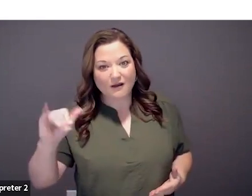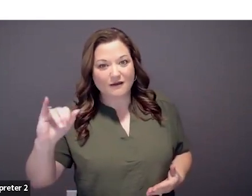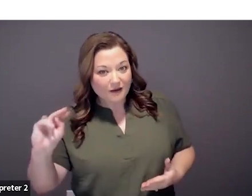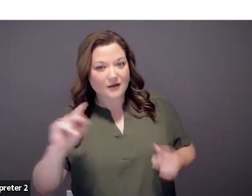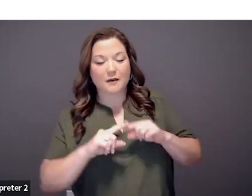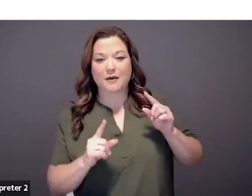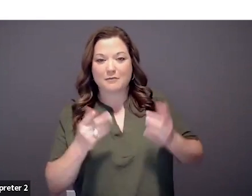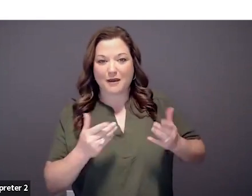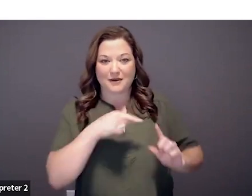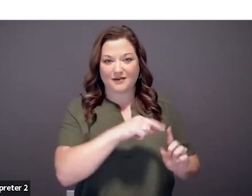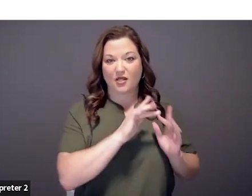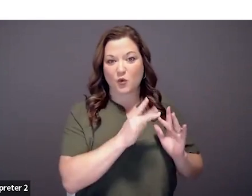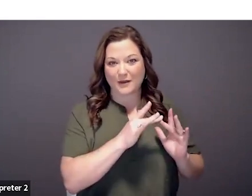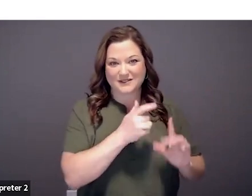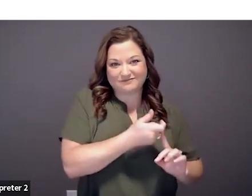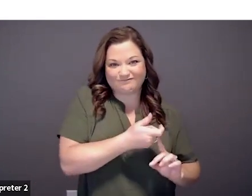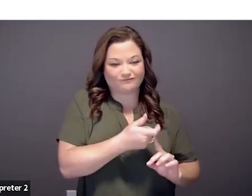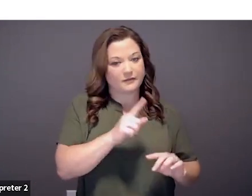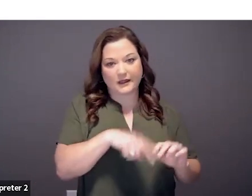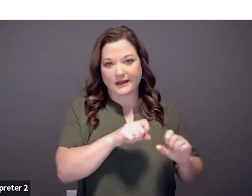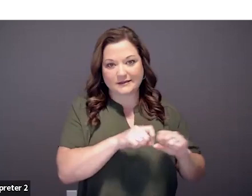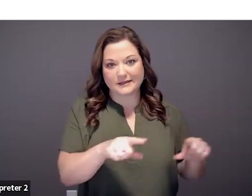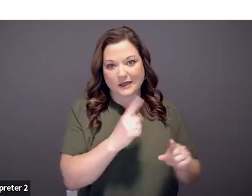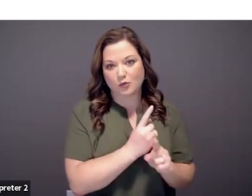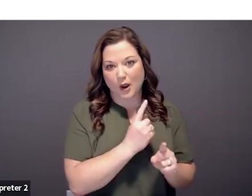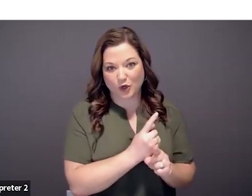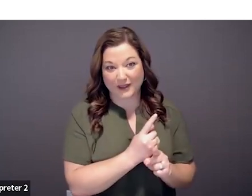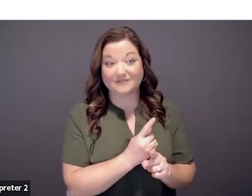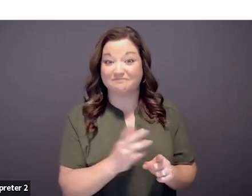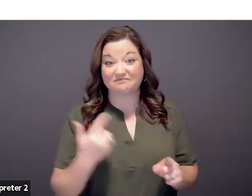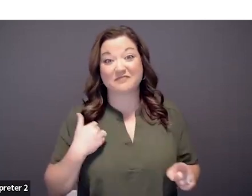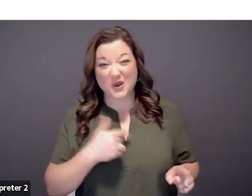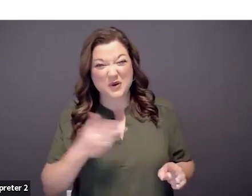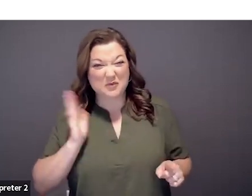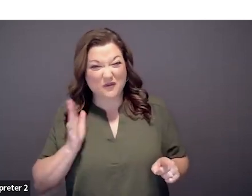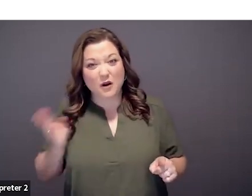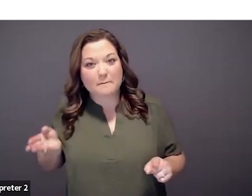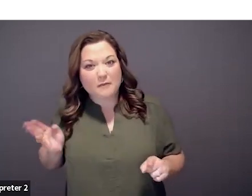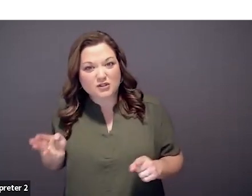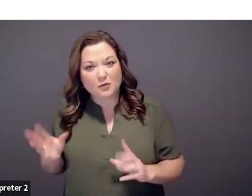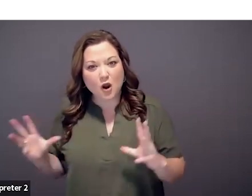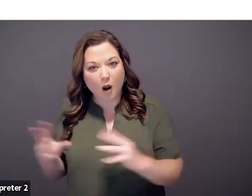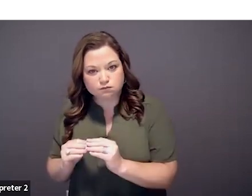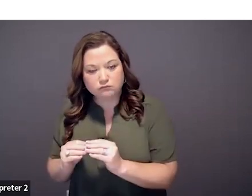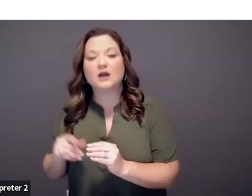email properly and we did a whole presentation of the Baltimore Meetup about fixing broken website